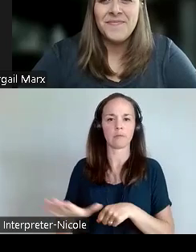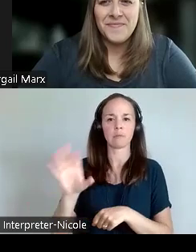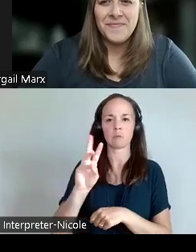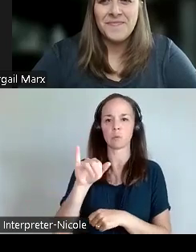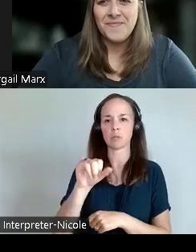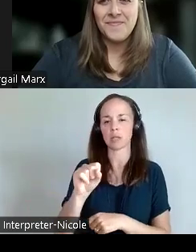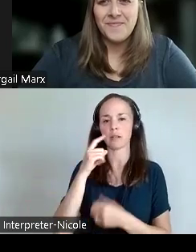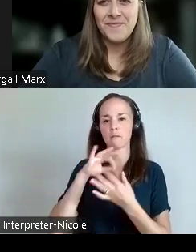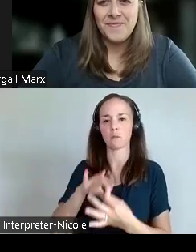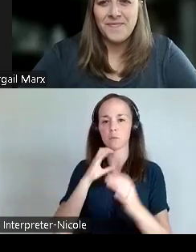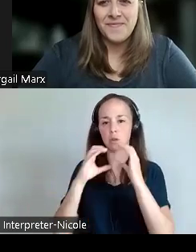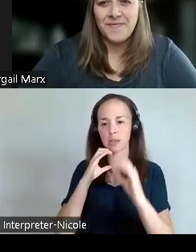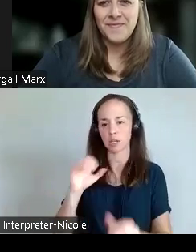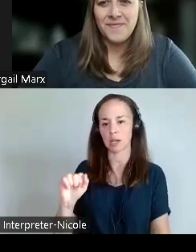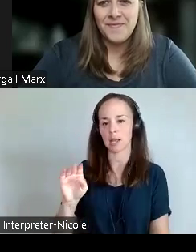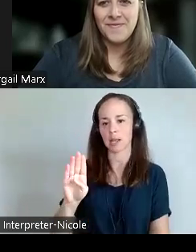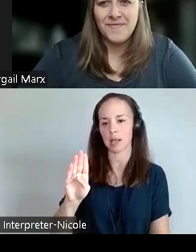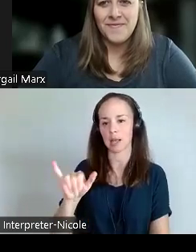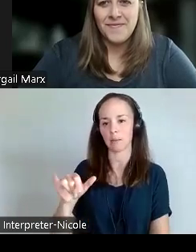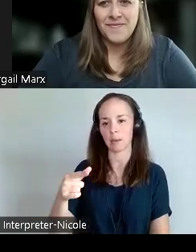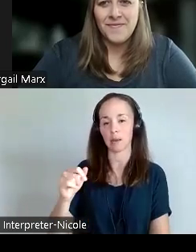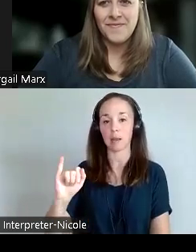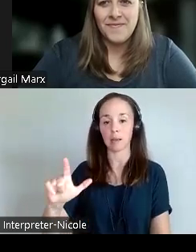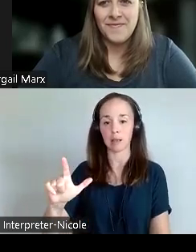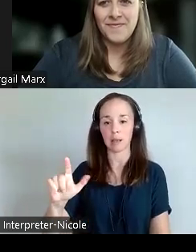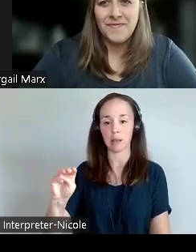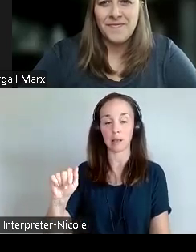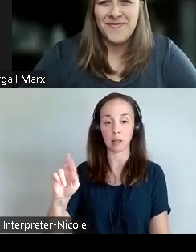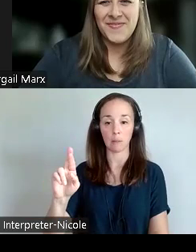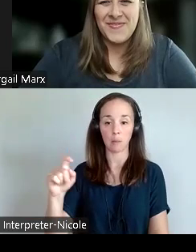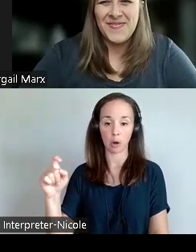Abygail Marx and Jennifer Schubring. I know they have introduction slides,